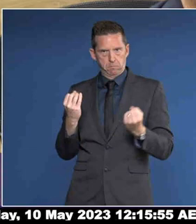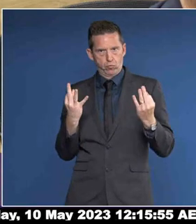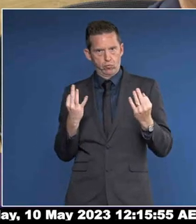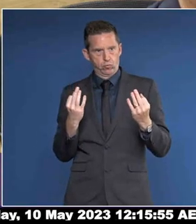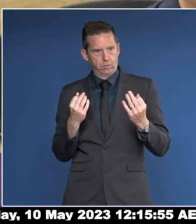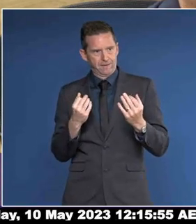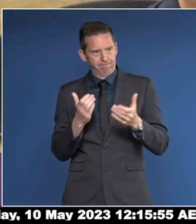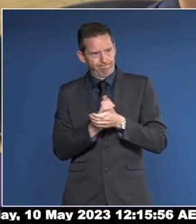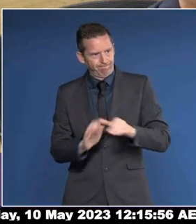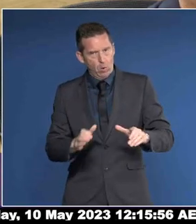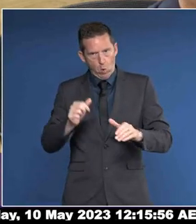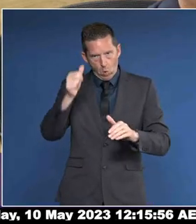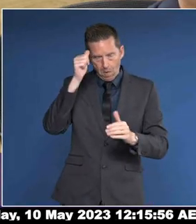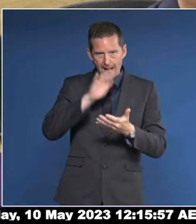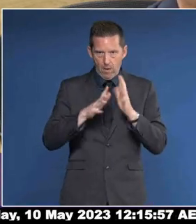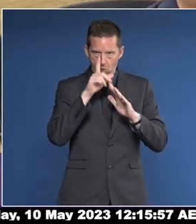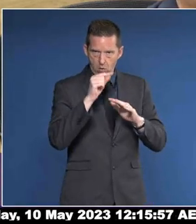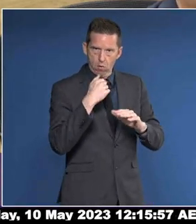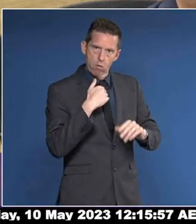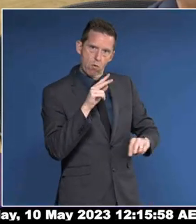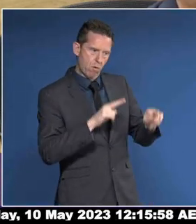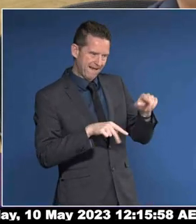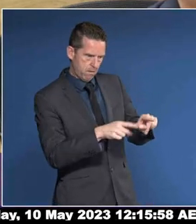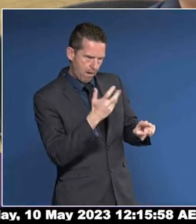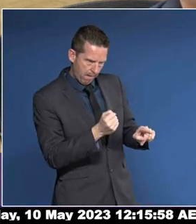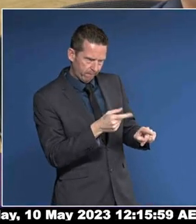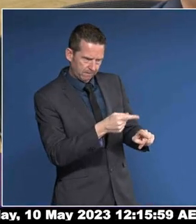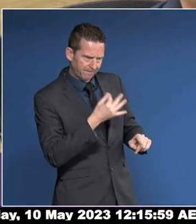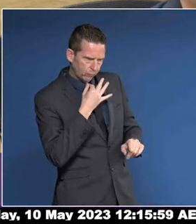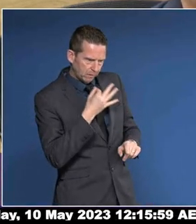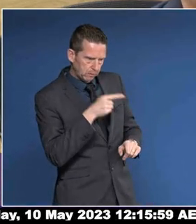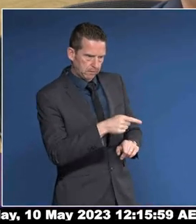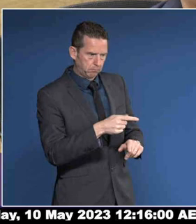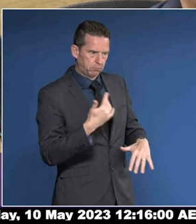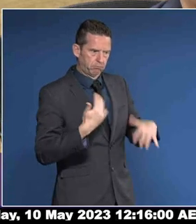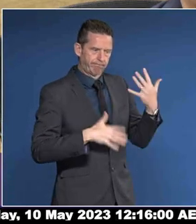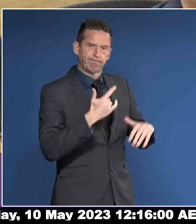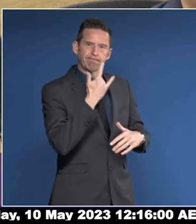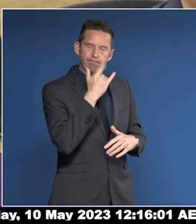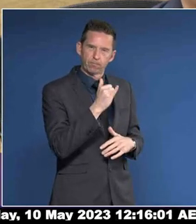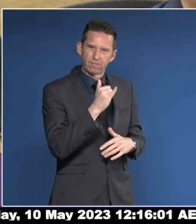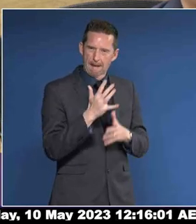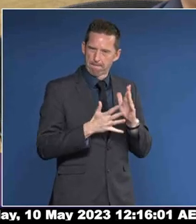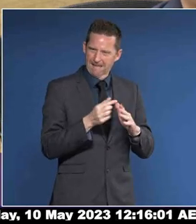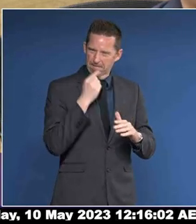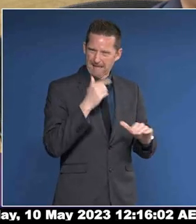risk of a child suffering significant harm, is that not a limitation in terms of police